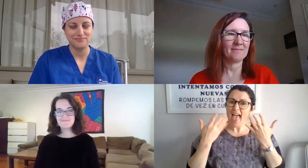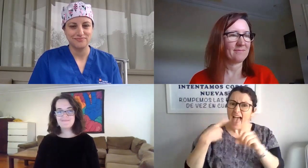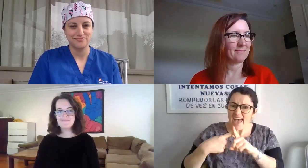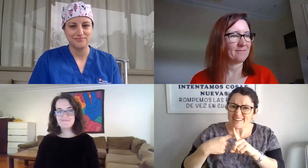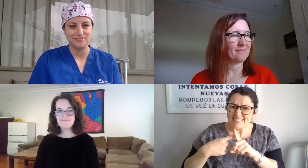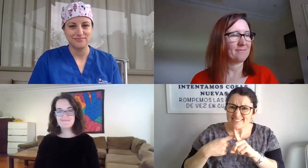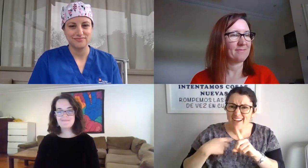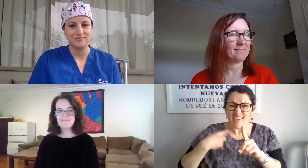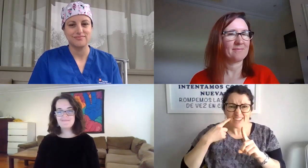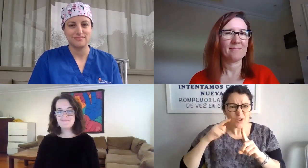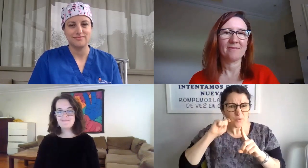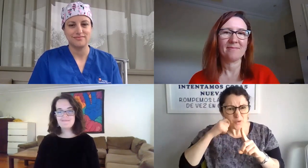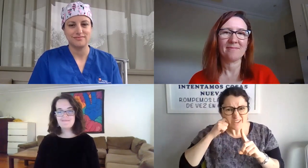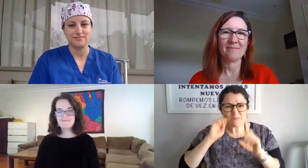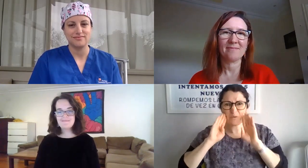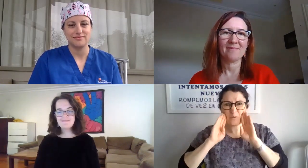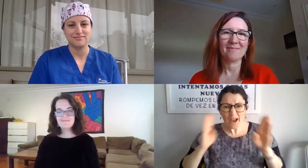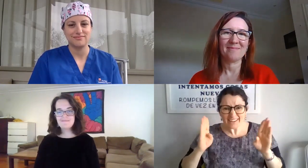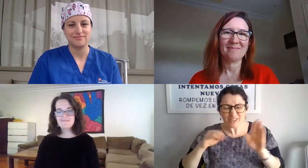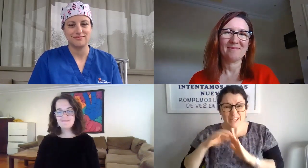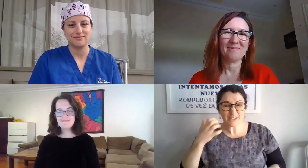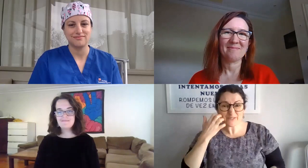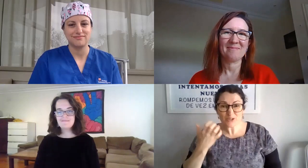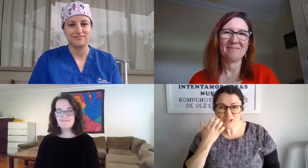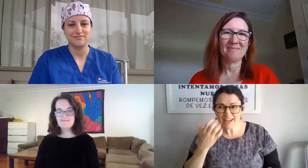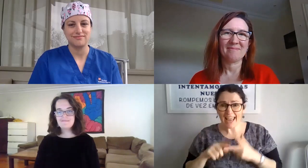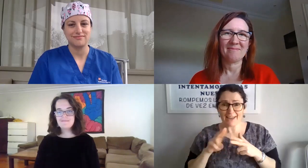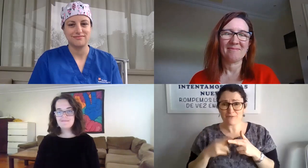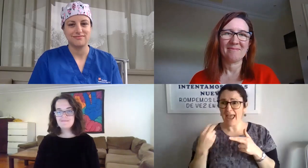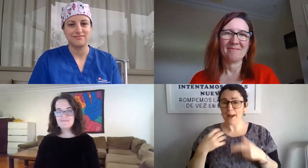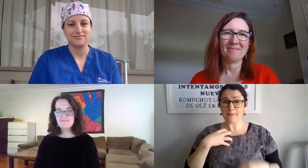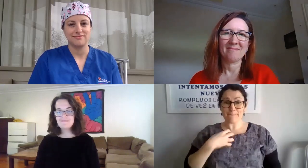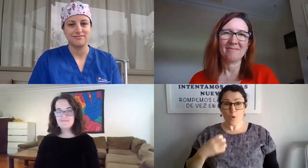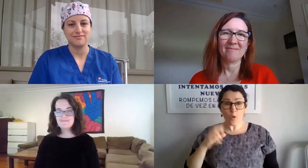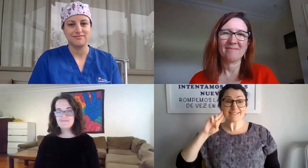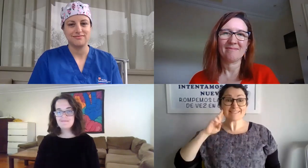And you know what I think it's wonderful in the future if we